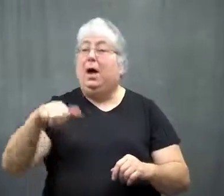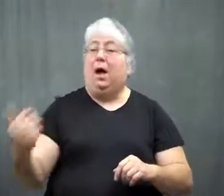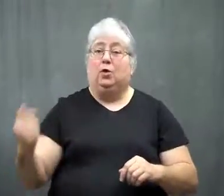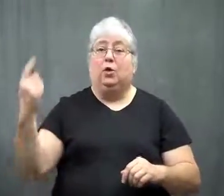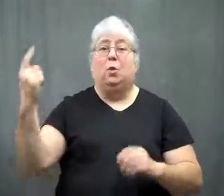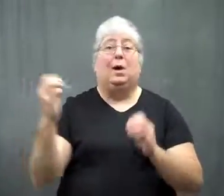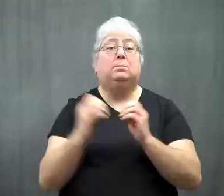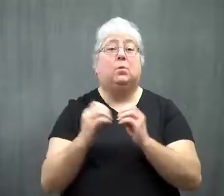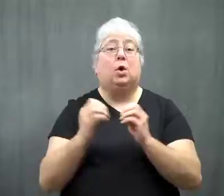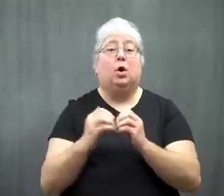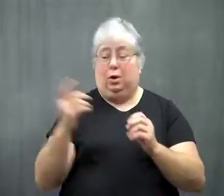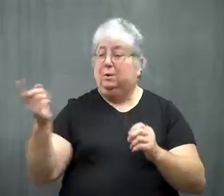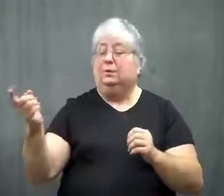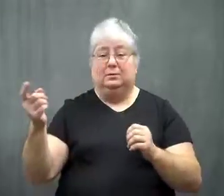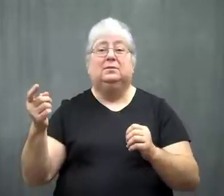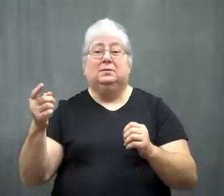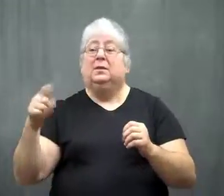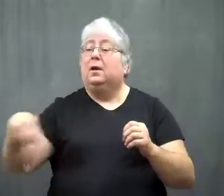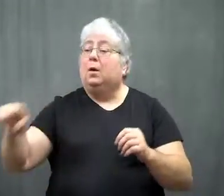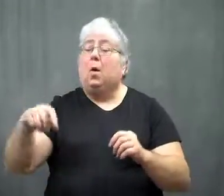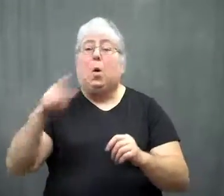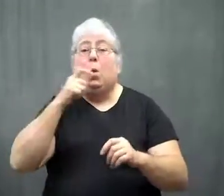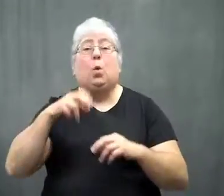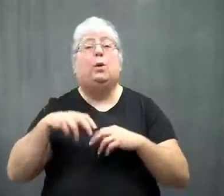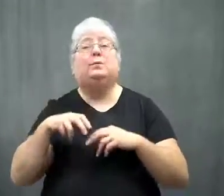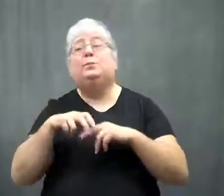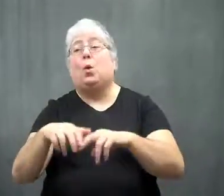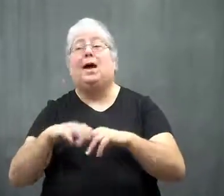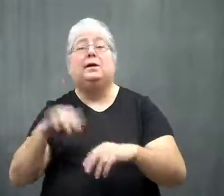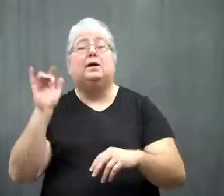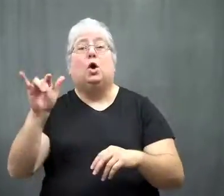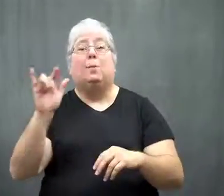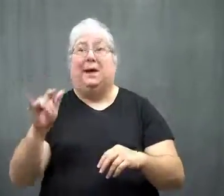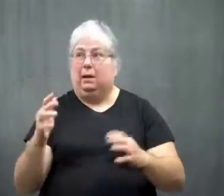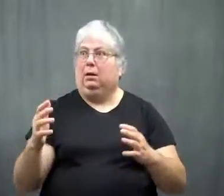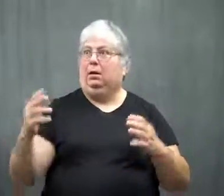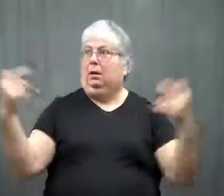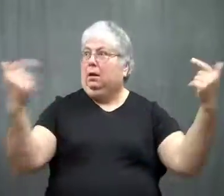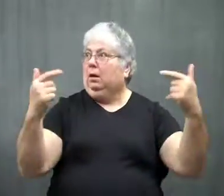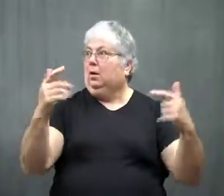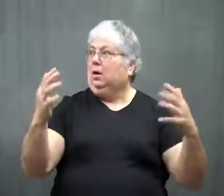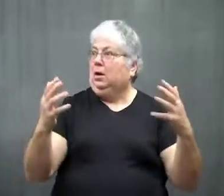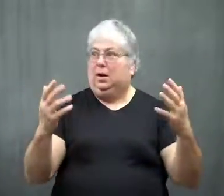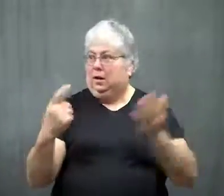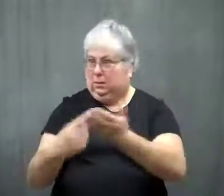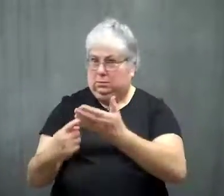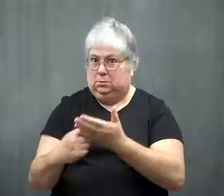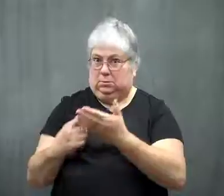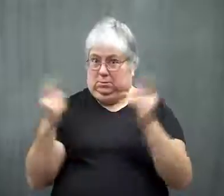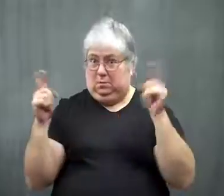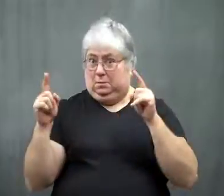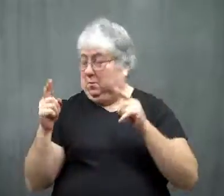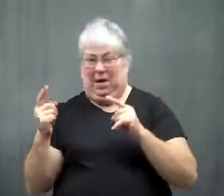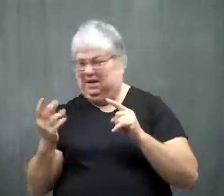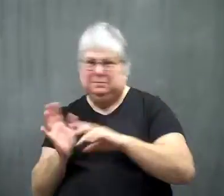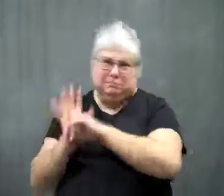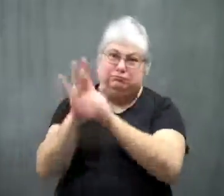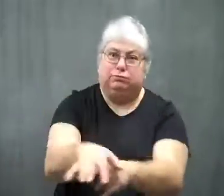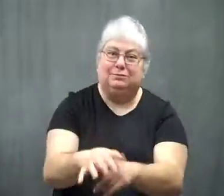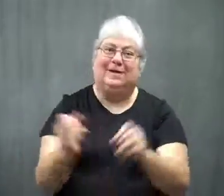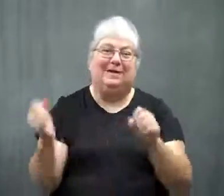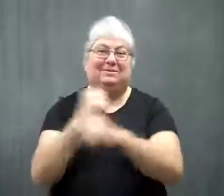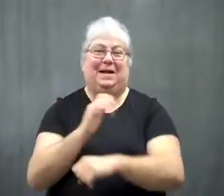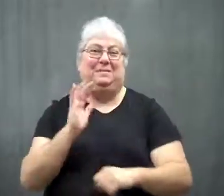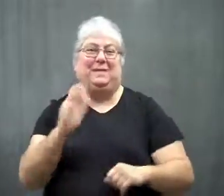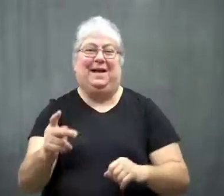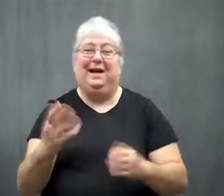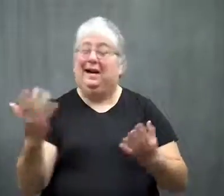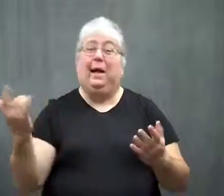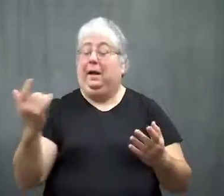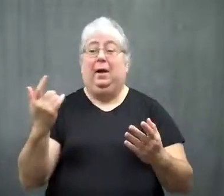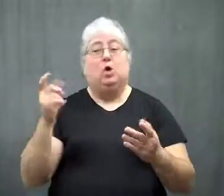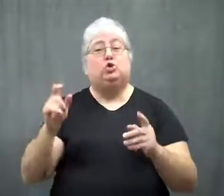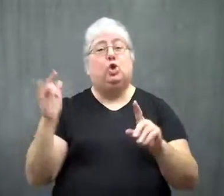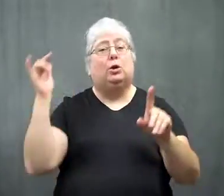On the other plane, the passengers agreed to fight back against the hijackers.